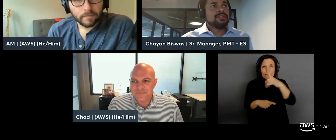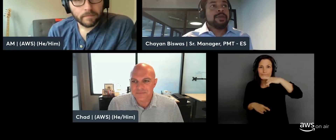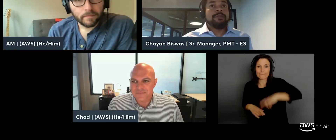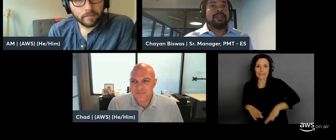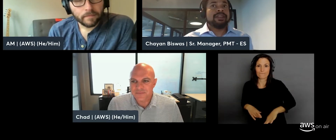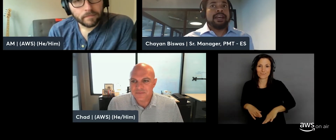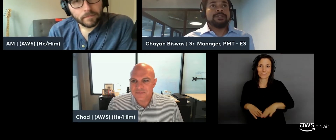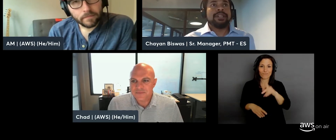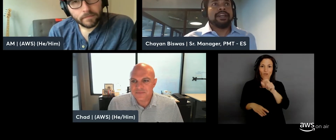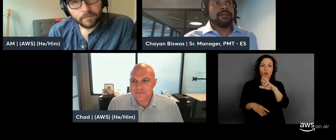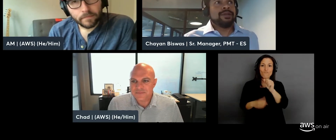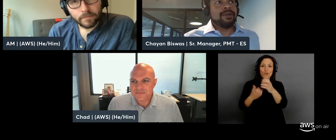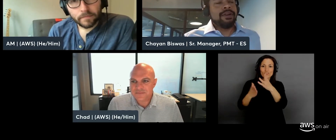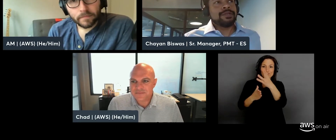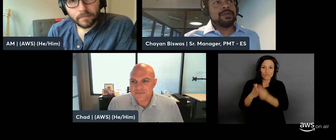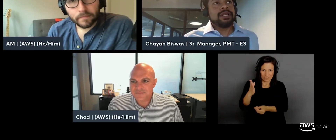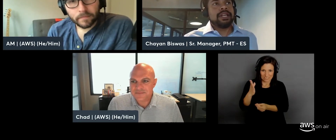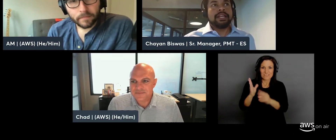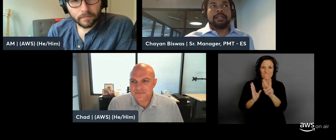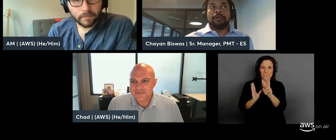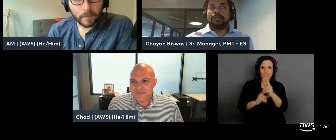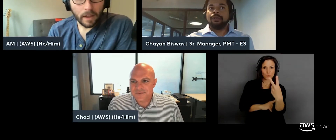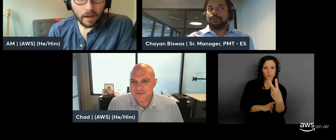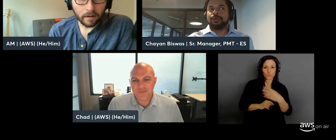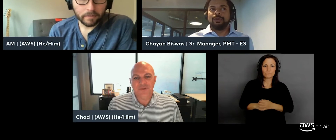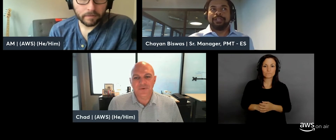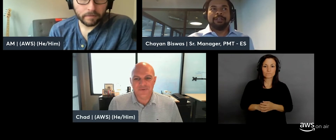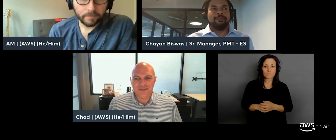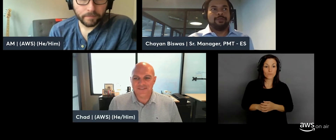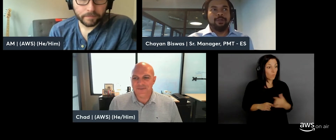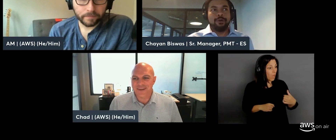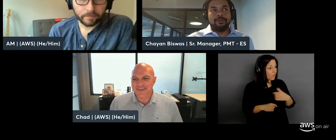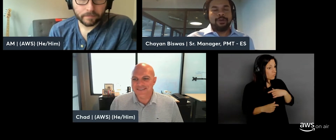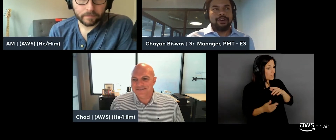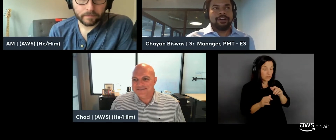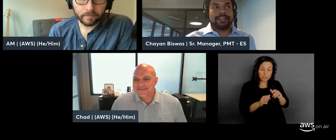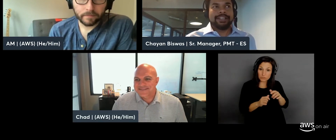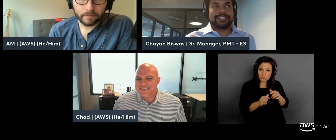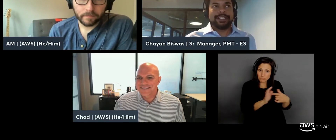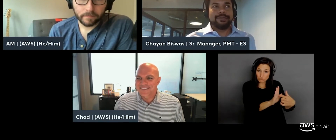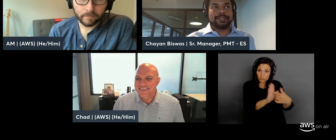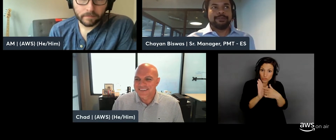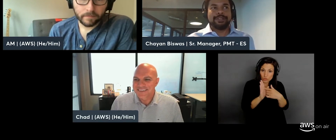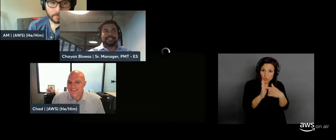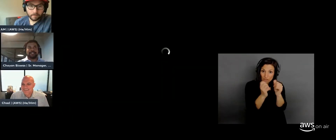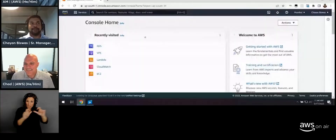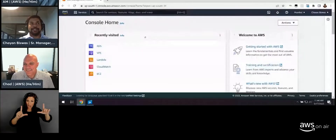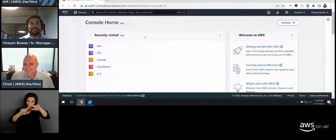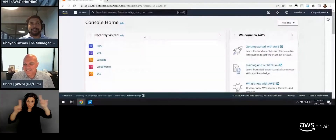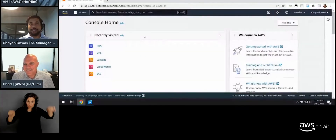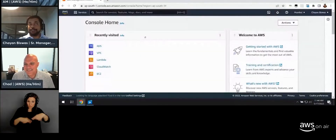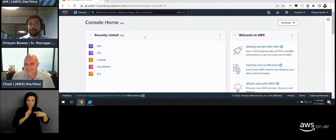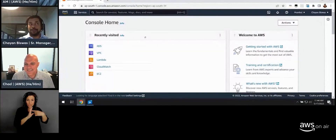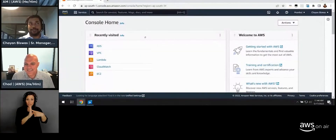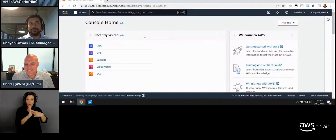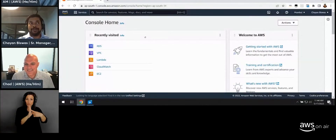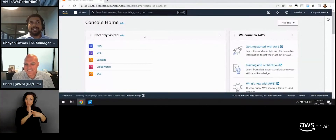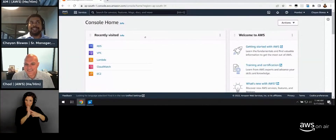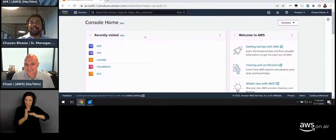So maybe we can actually get into the console? I can go through the flow for setting up a serverless database. It's super simple.